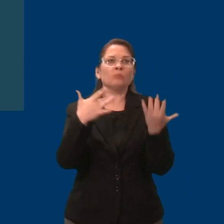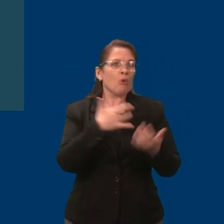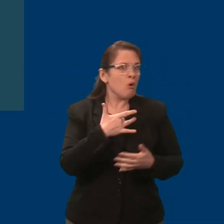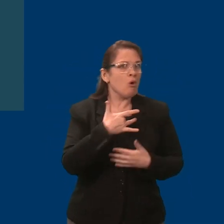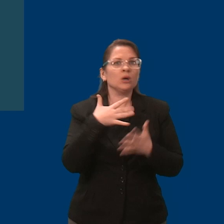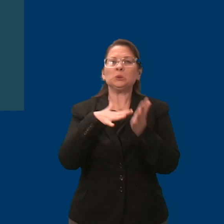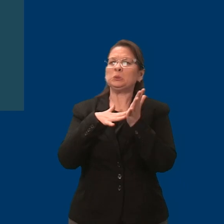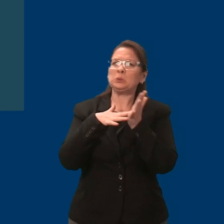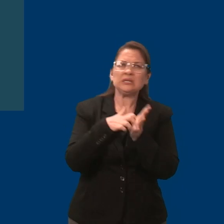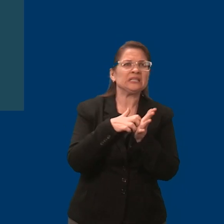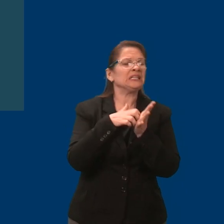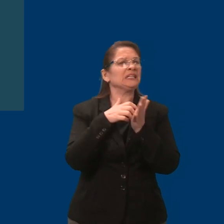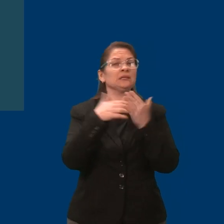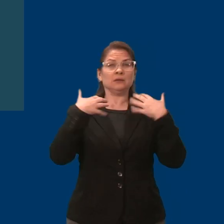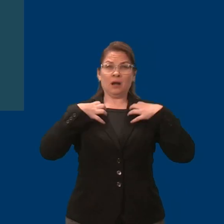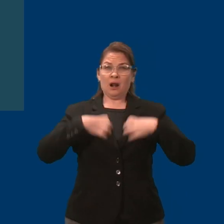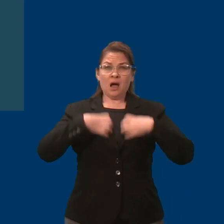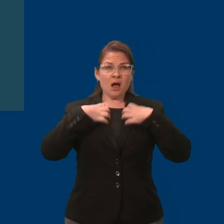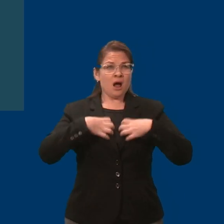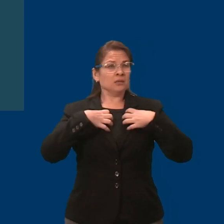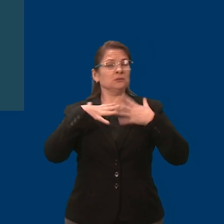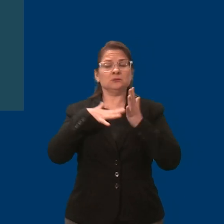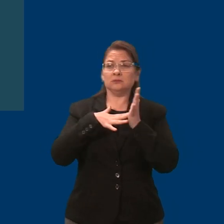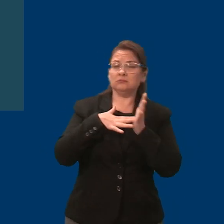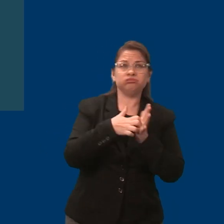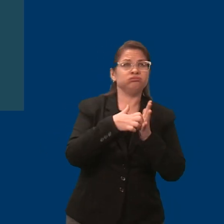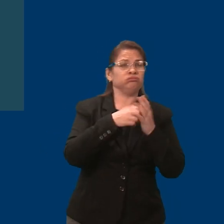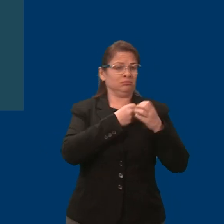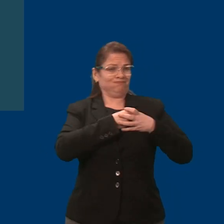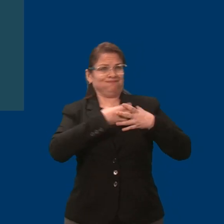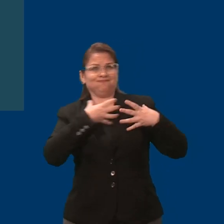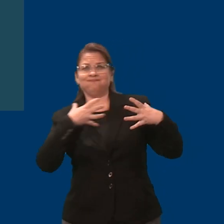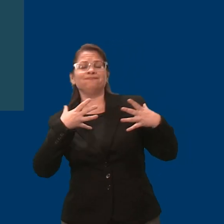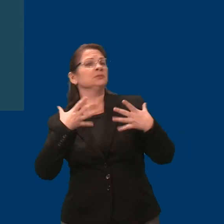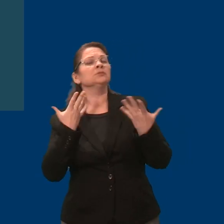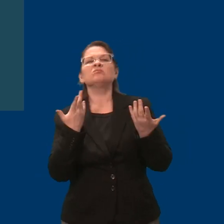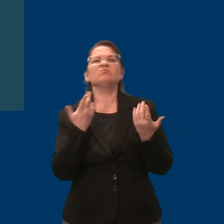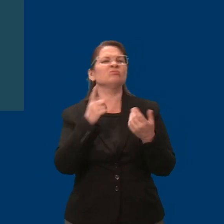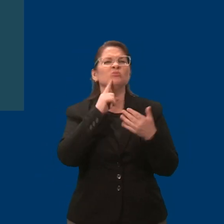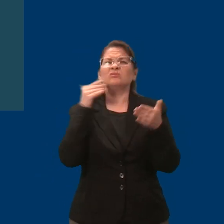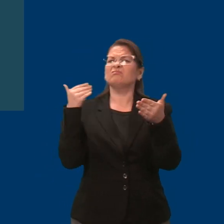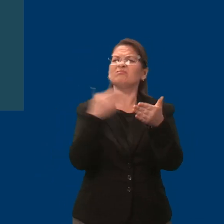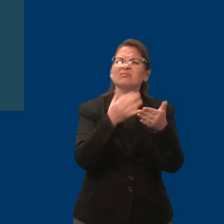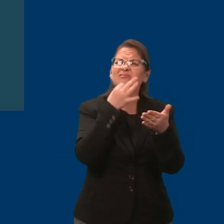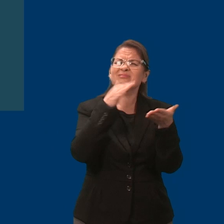and he was in the beginning stages of respiratory failure. The doctors raced to do blood work and to stabilize Leo,